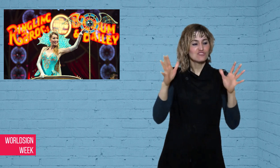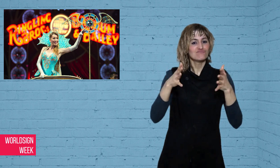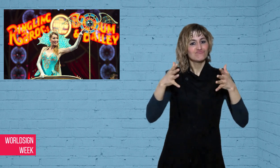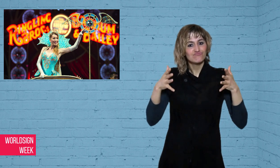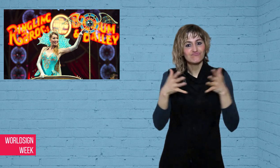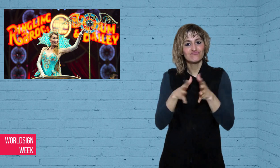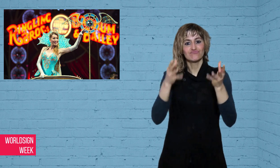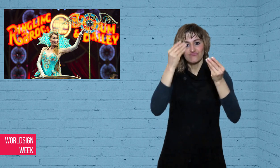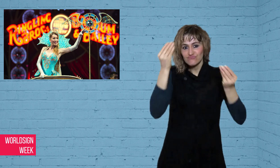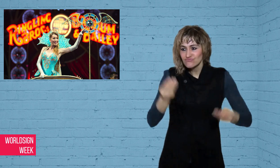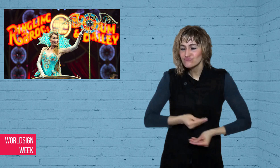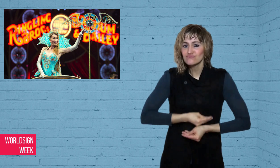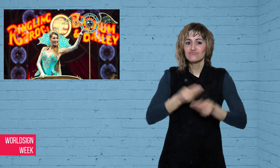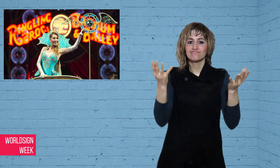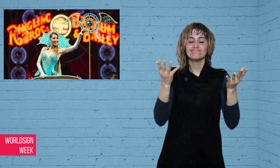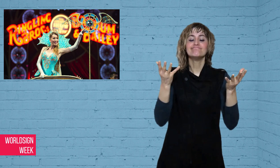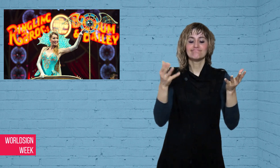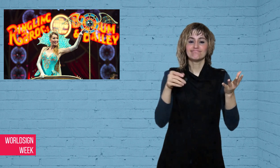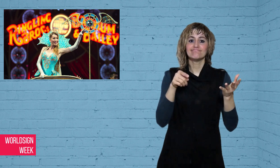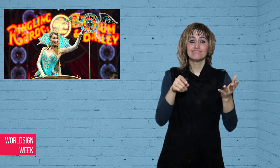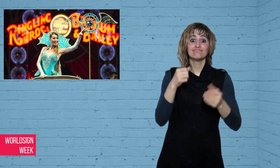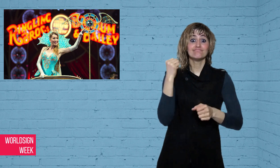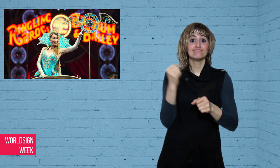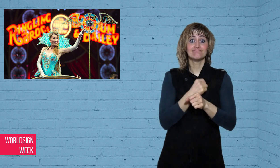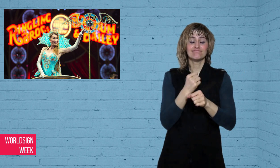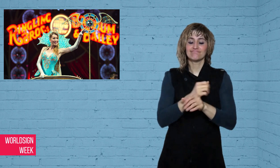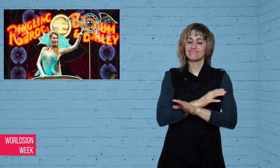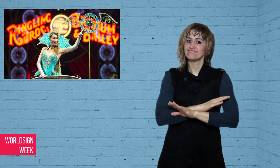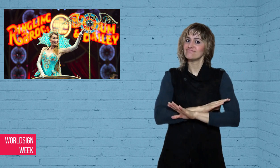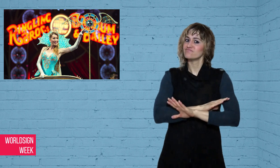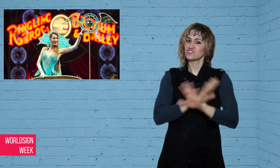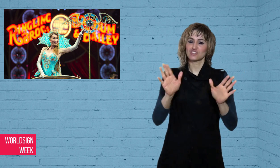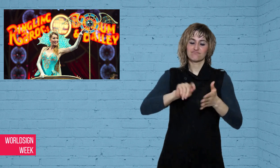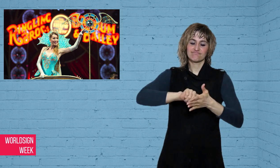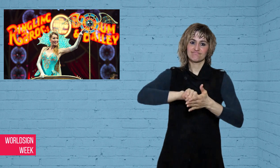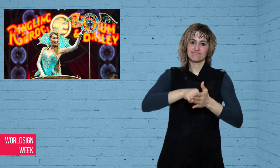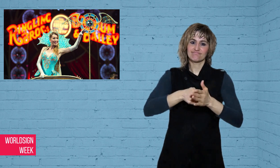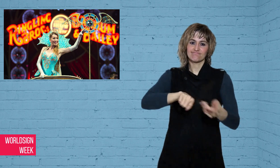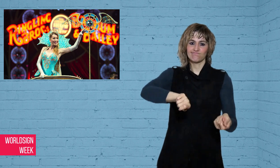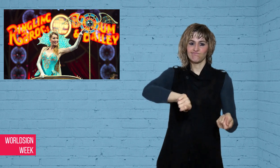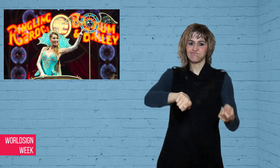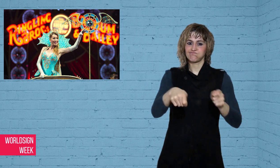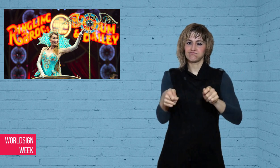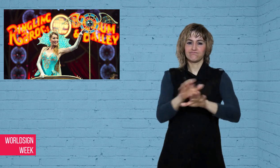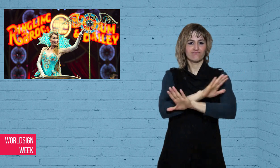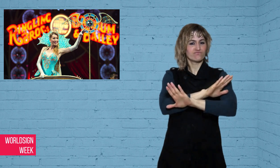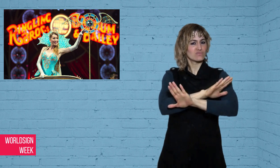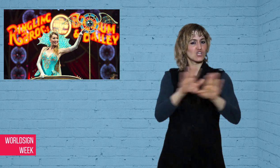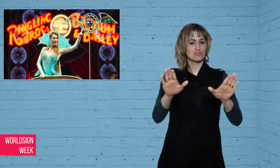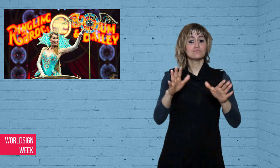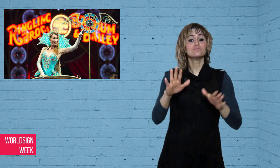after a 146-year run.